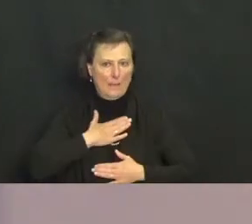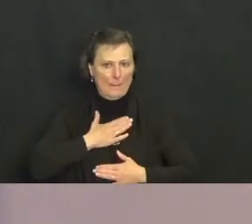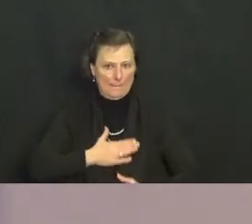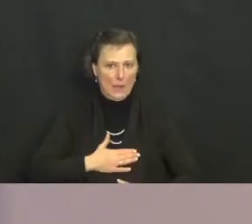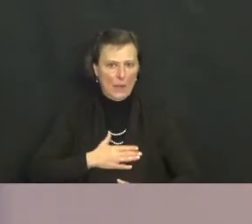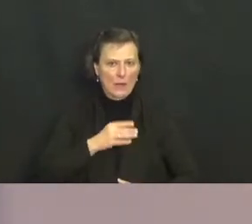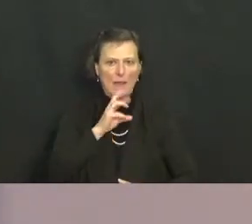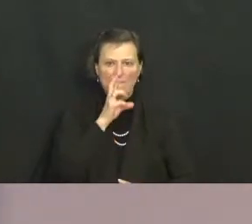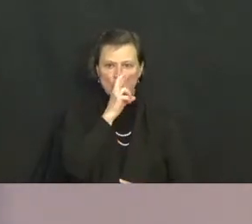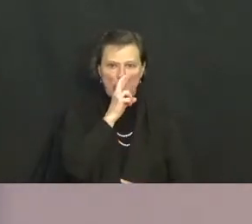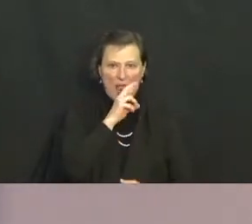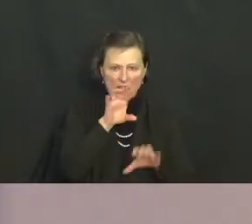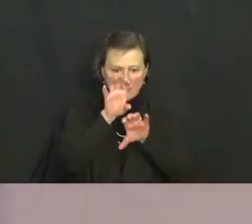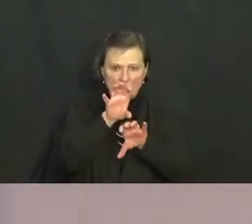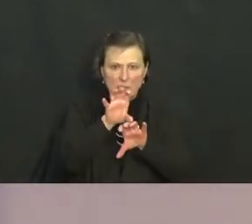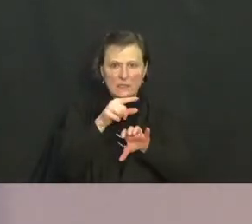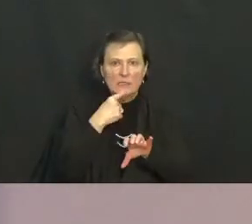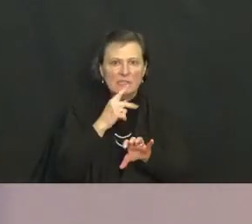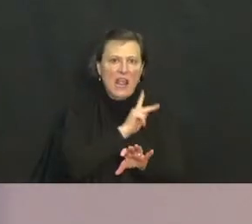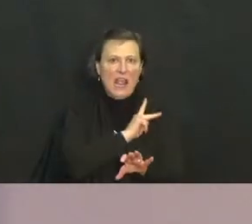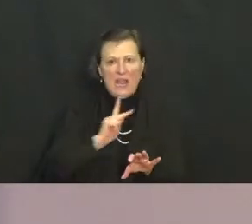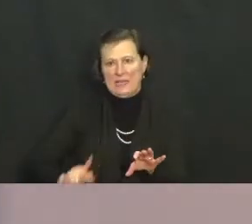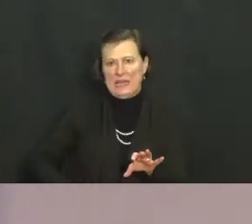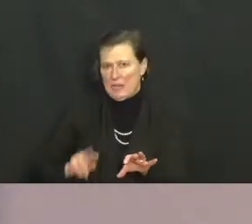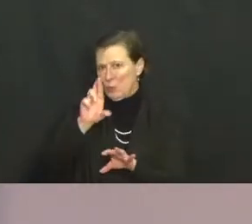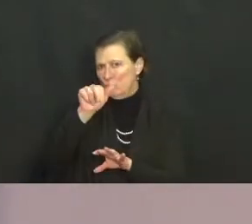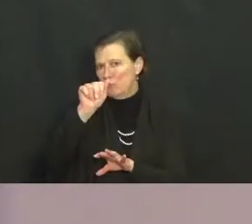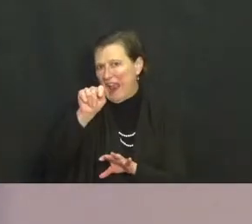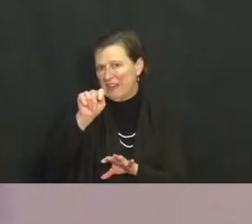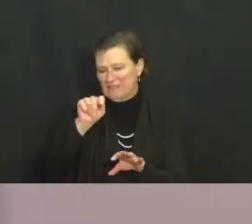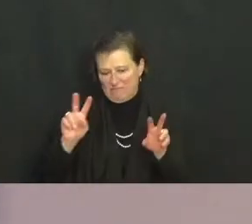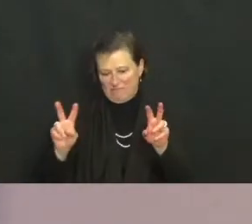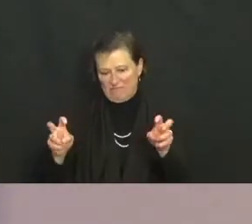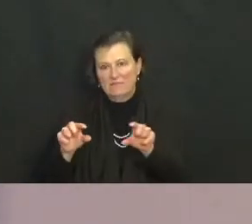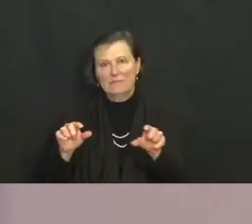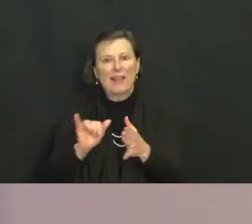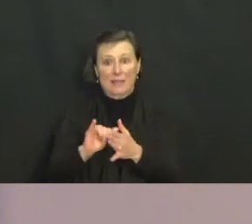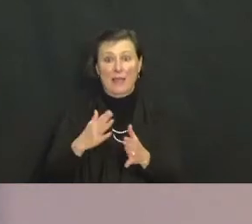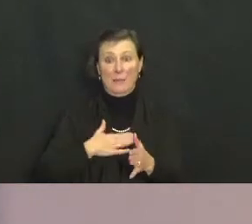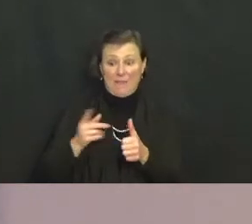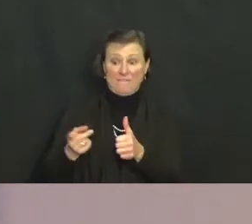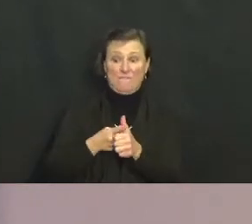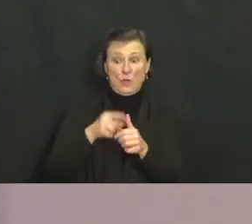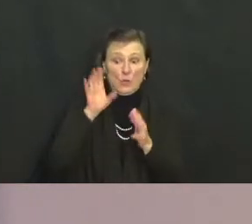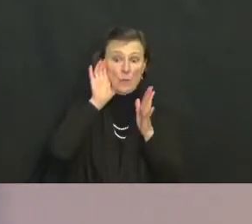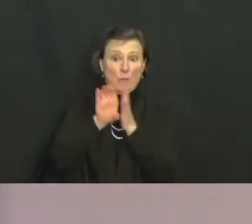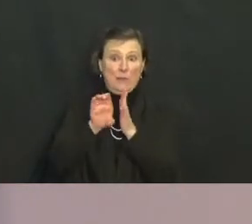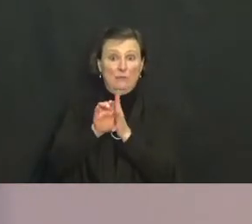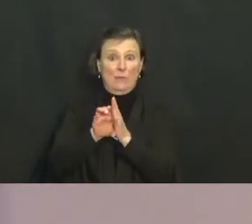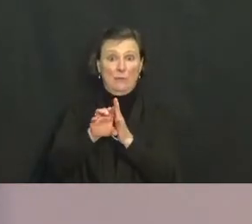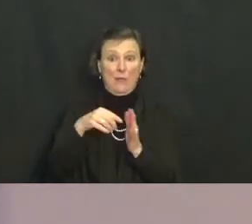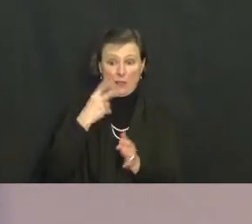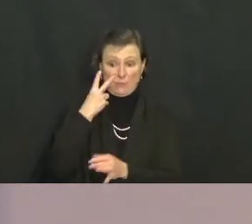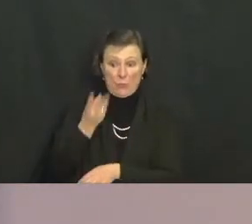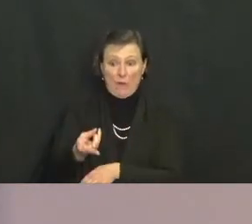And, it said “King rat.” That's the first image I ever saw of Dr. Martin Luther King Jr.